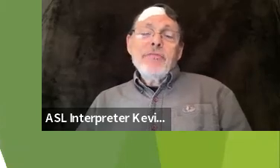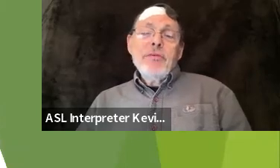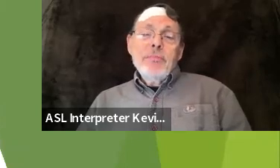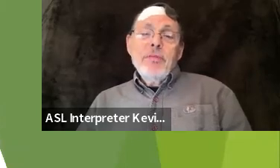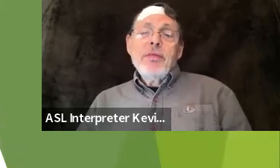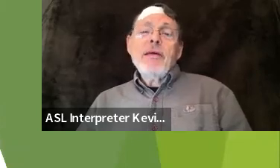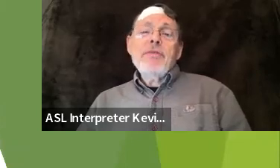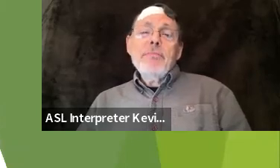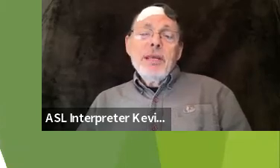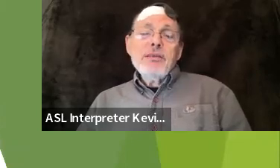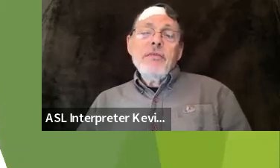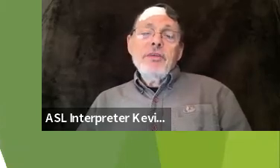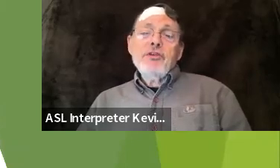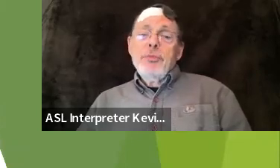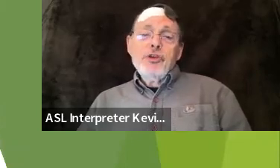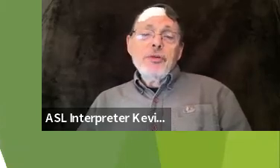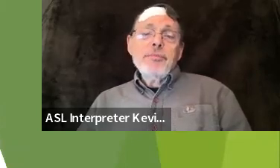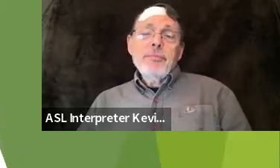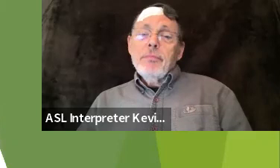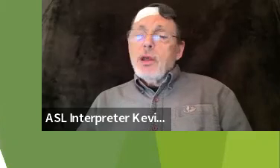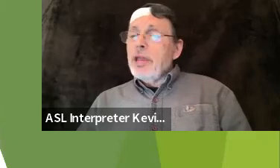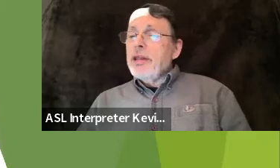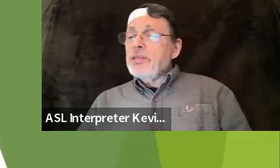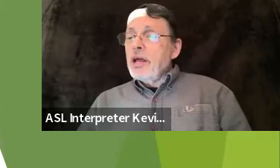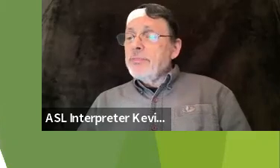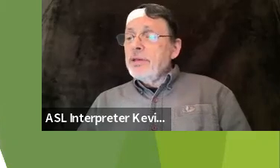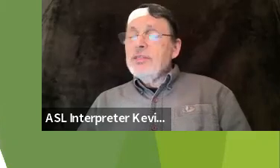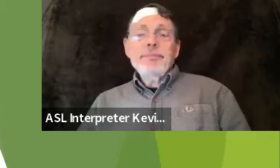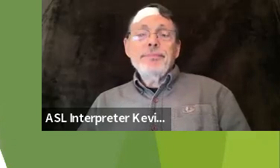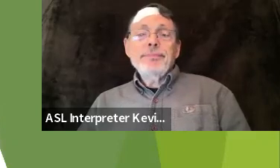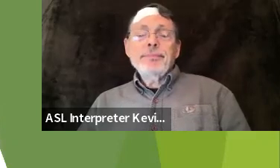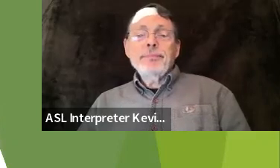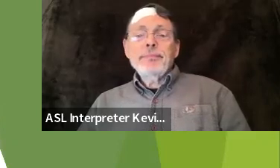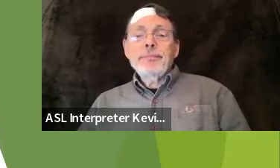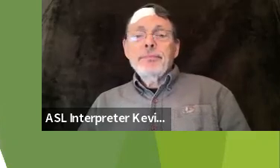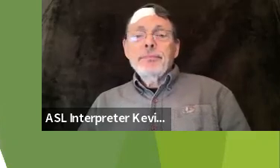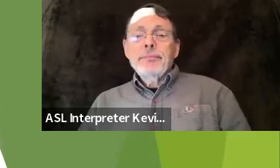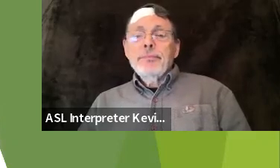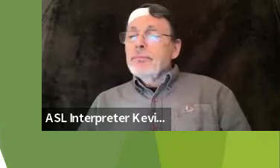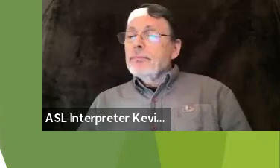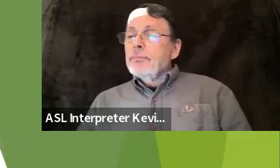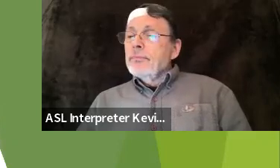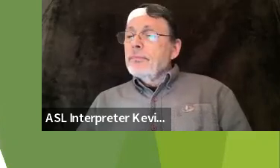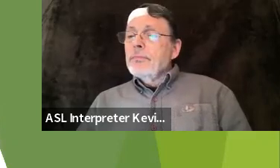And you have to think of the means of distribution. Okay, next slide, please.